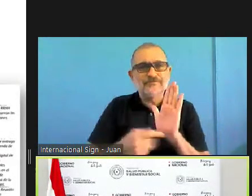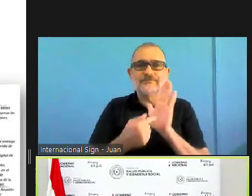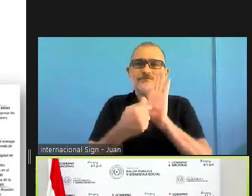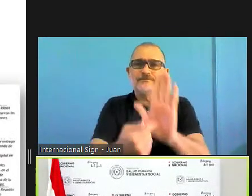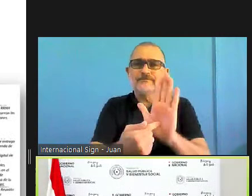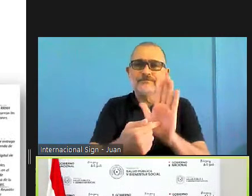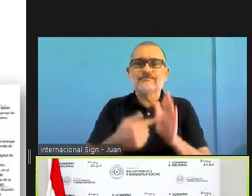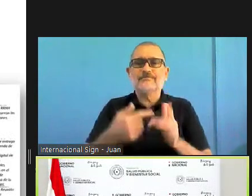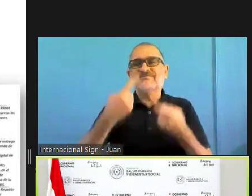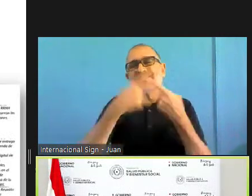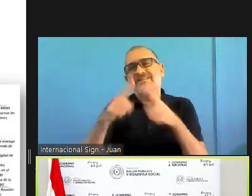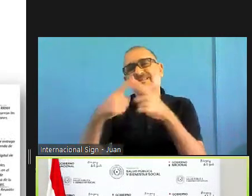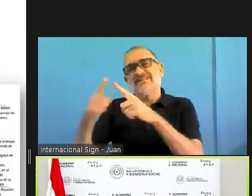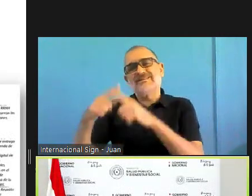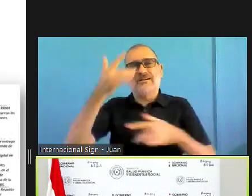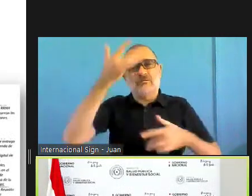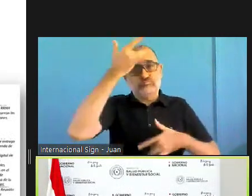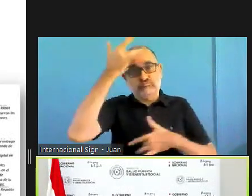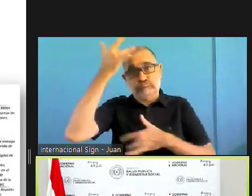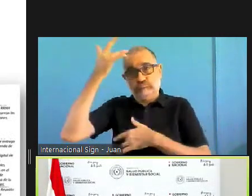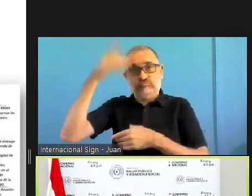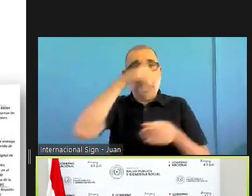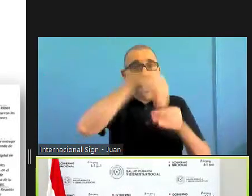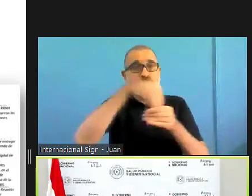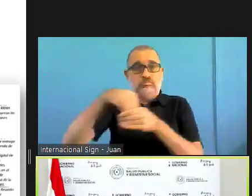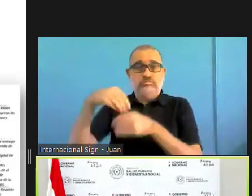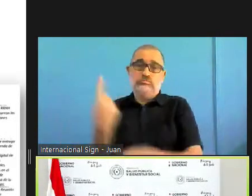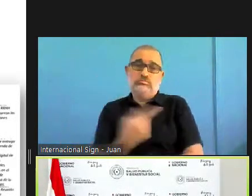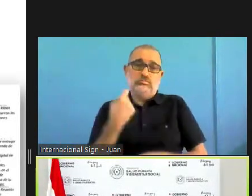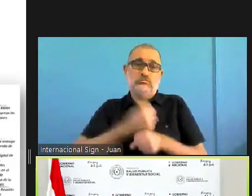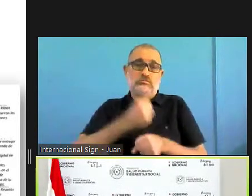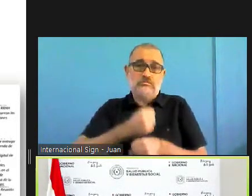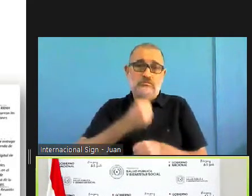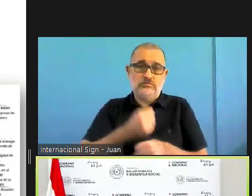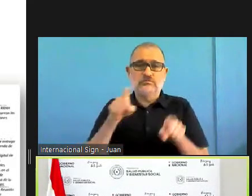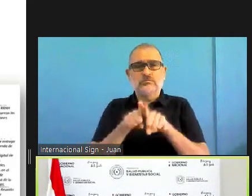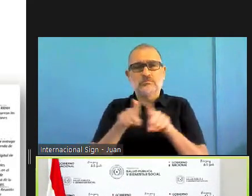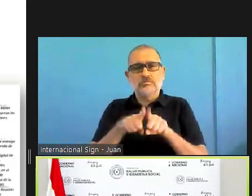And different documents, different resolutions, so as to restructure